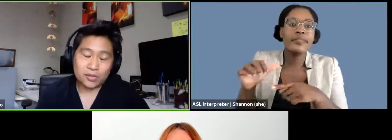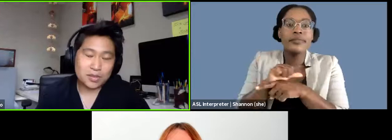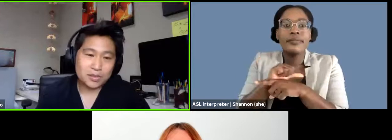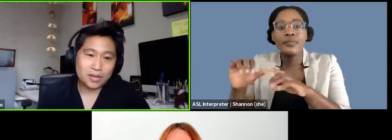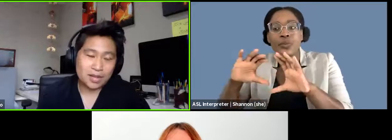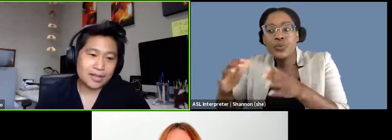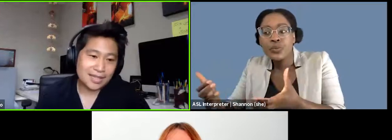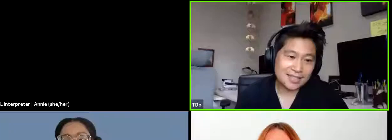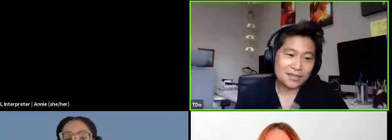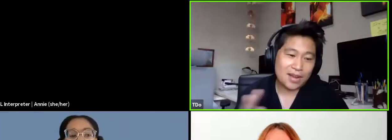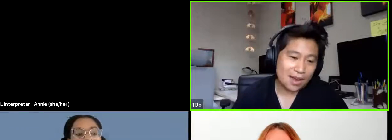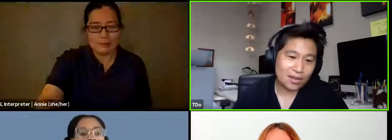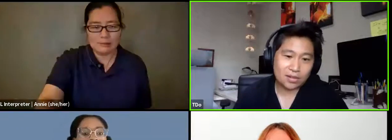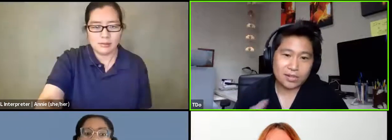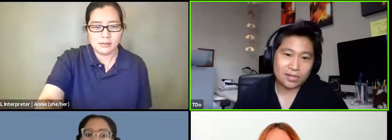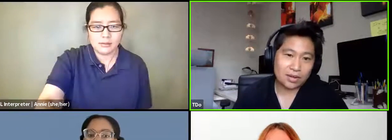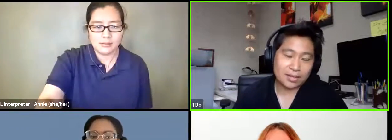We have been doing a lot and that's kind of how that all started.